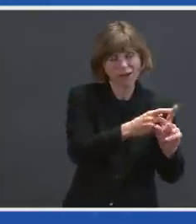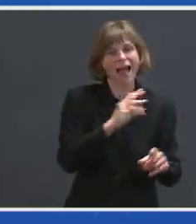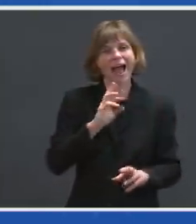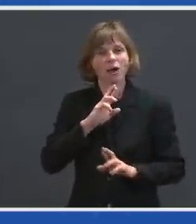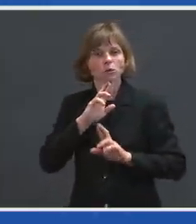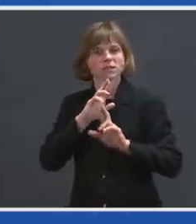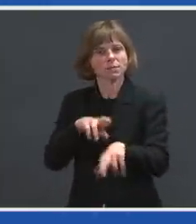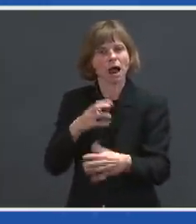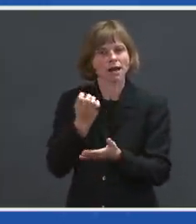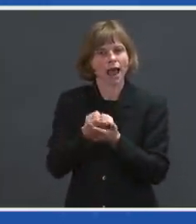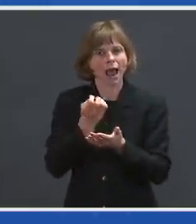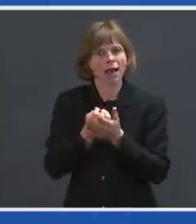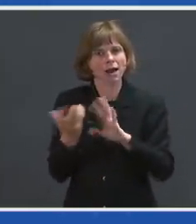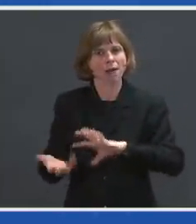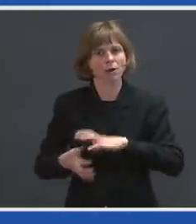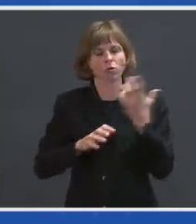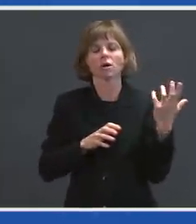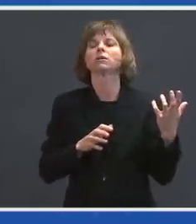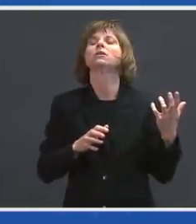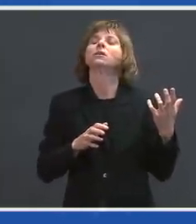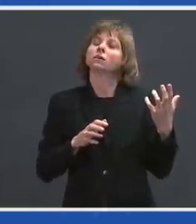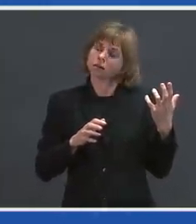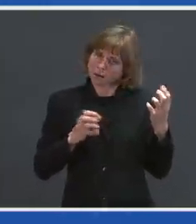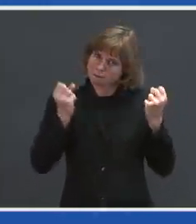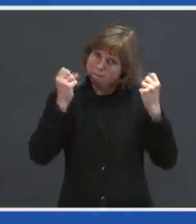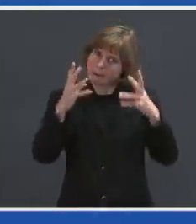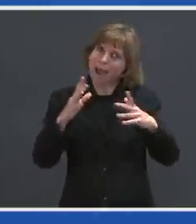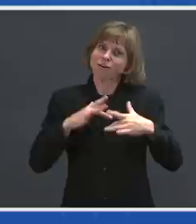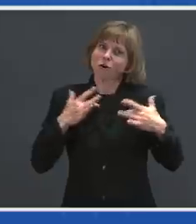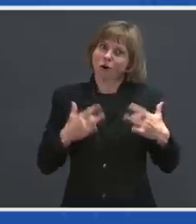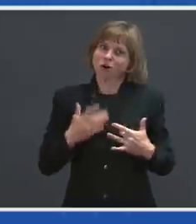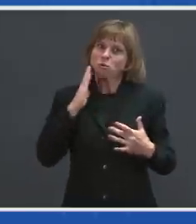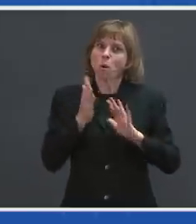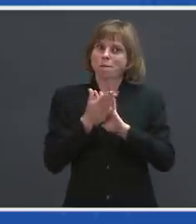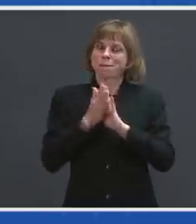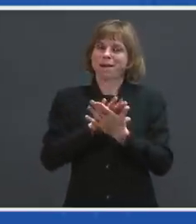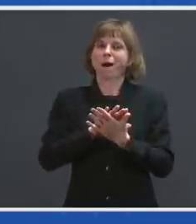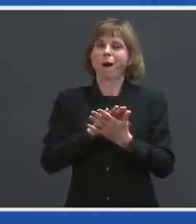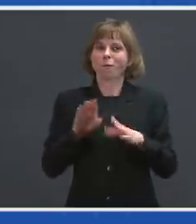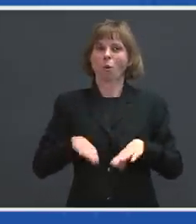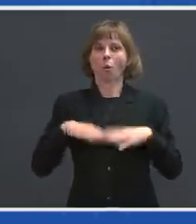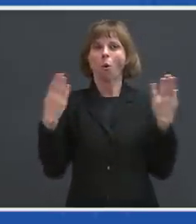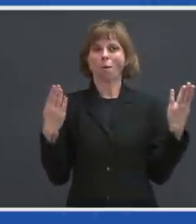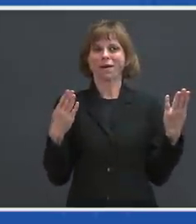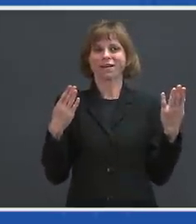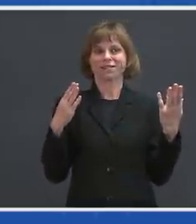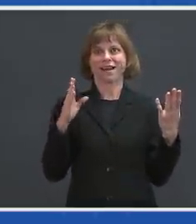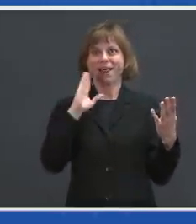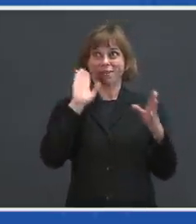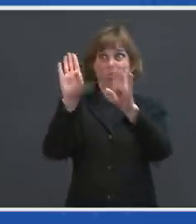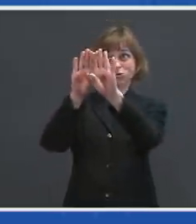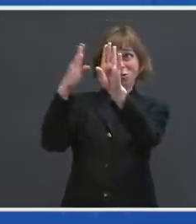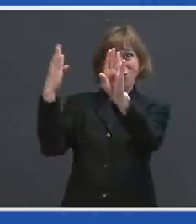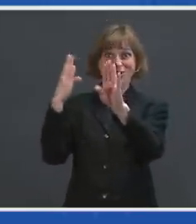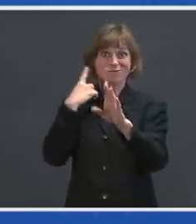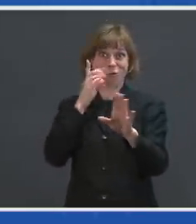it's going to open up a lot of hearts and a lot of doors for us tomorrow to do the many more things we know we have to do.